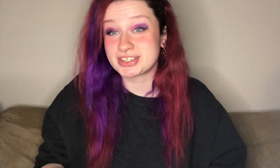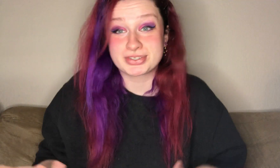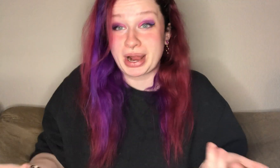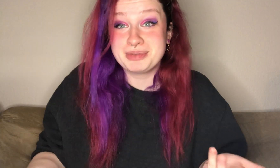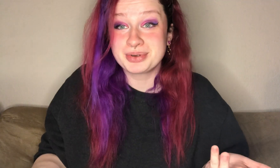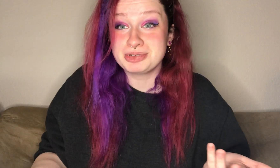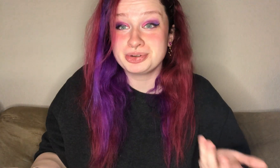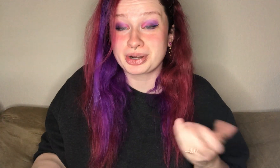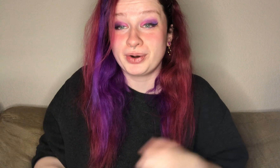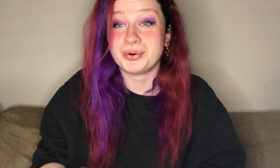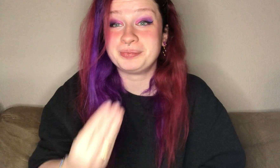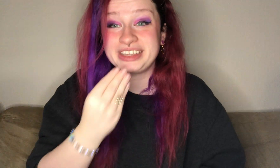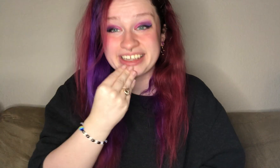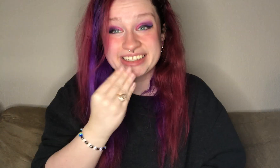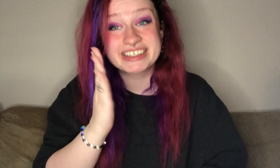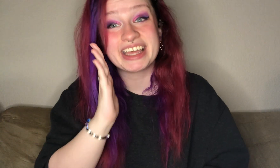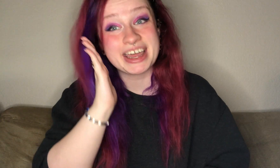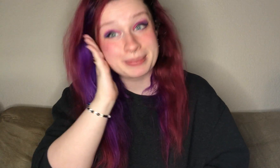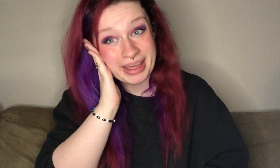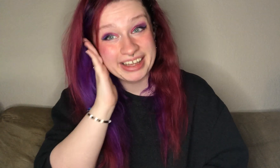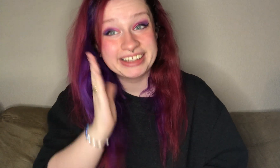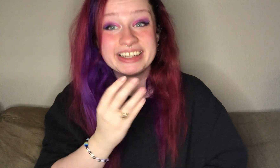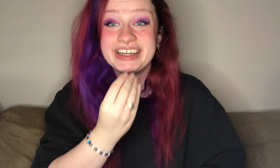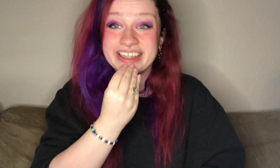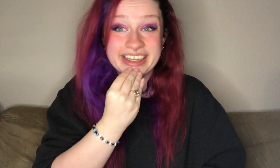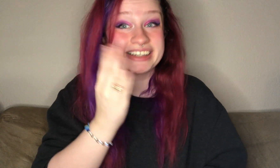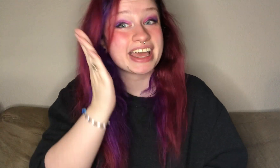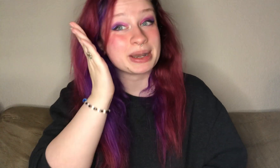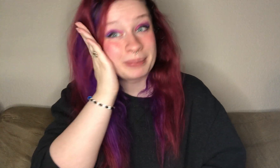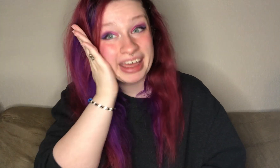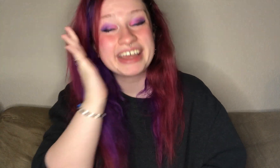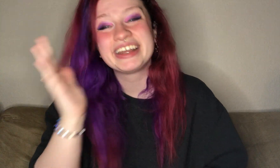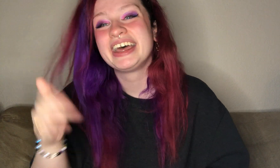describing what you do at home eat and bed eat and bed